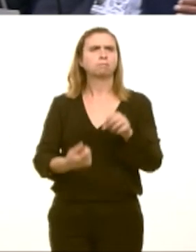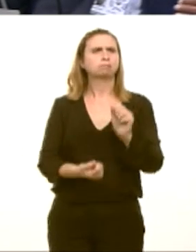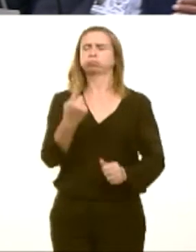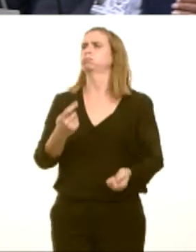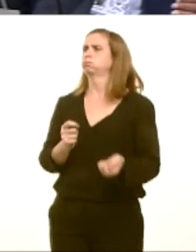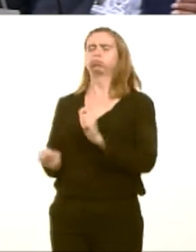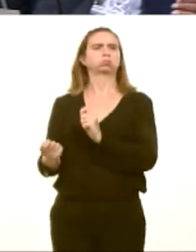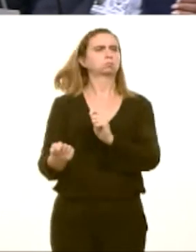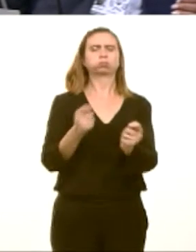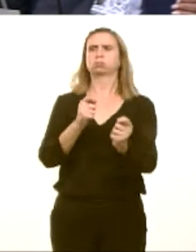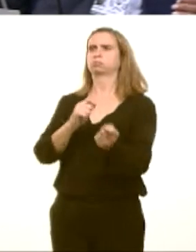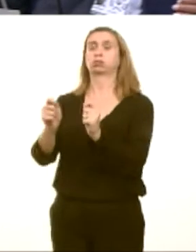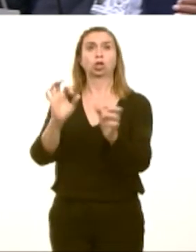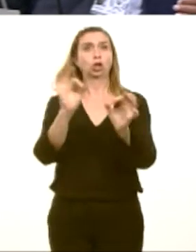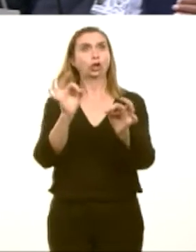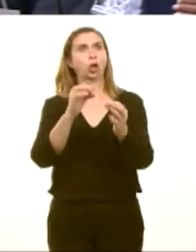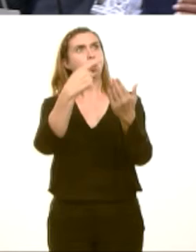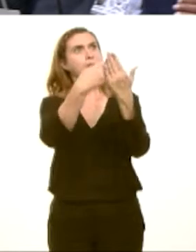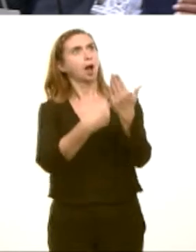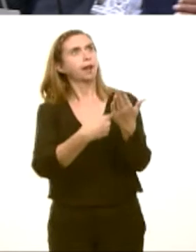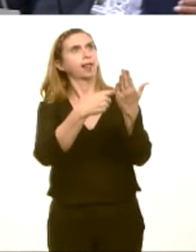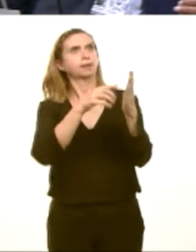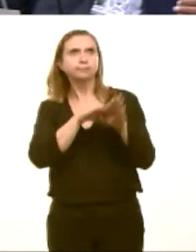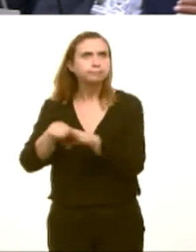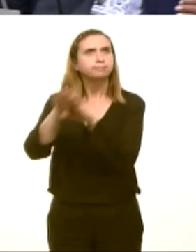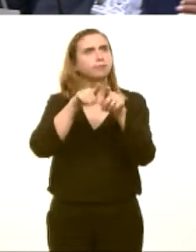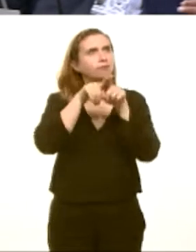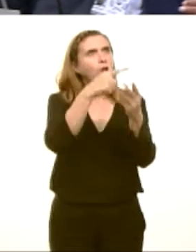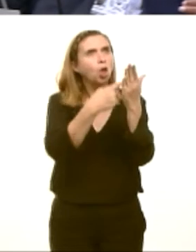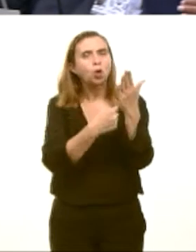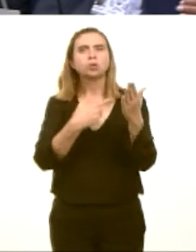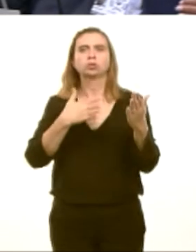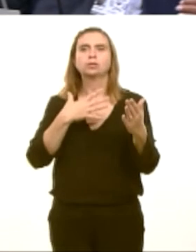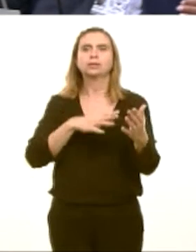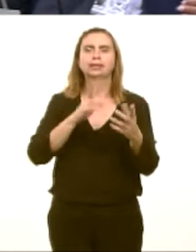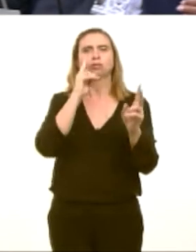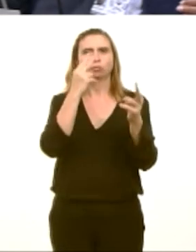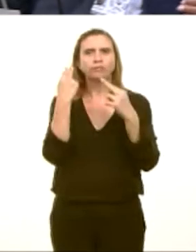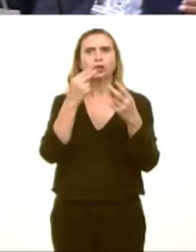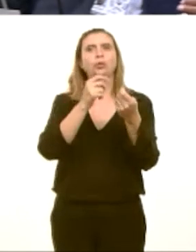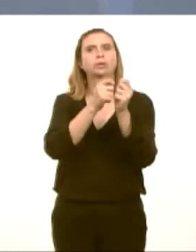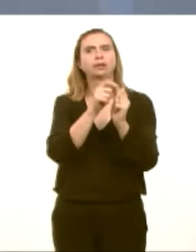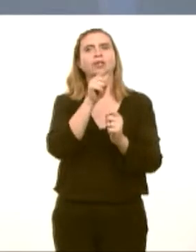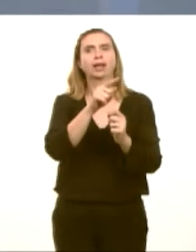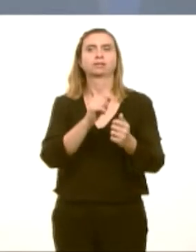local authorities to follow the established guidelines as we look to see whether there is a need to review those that already exist.